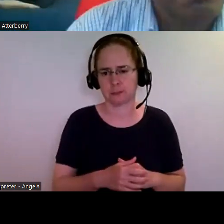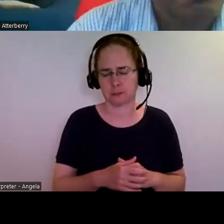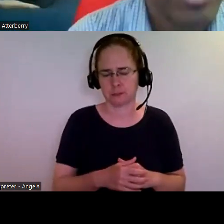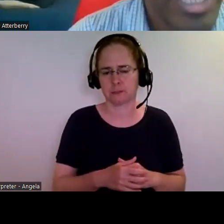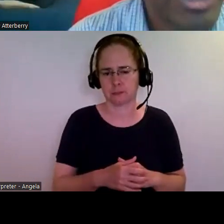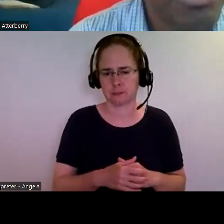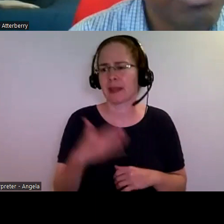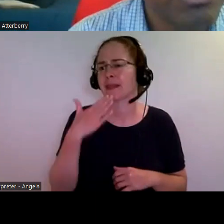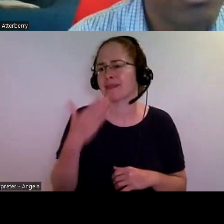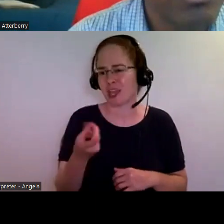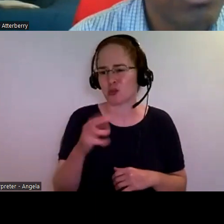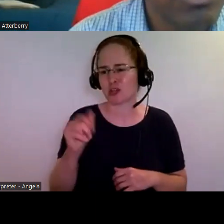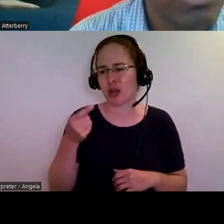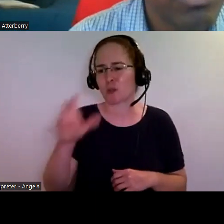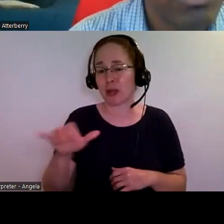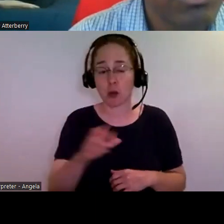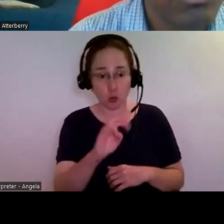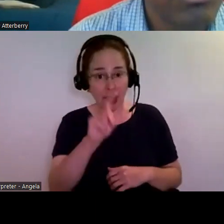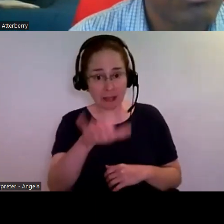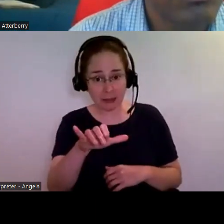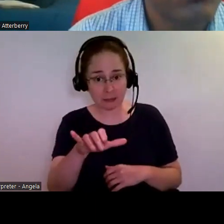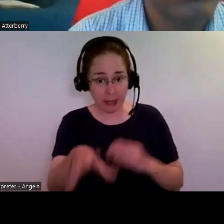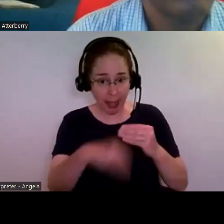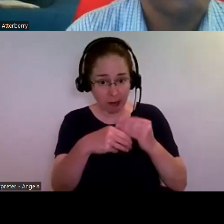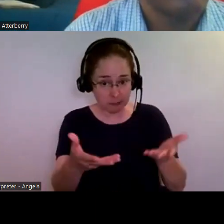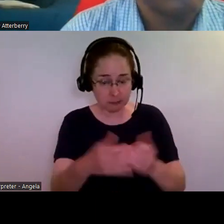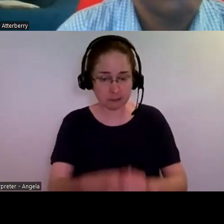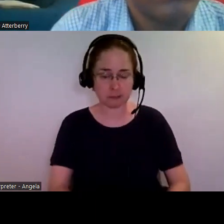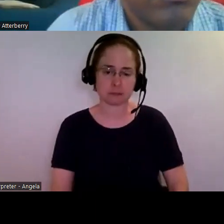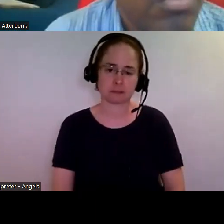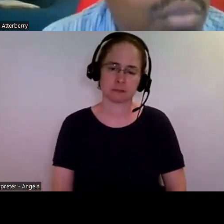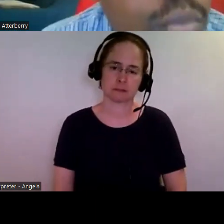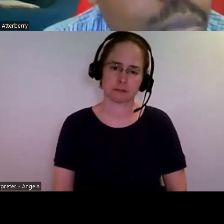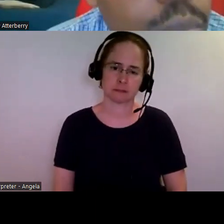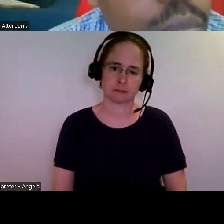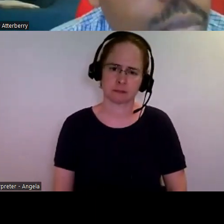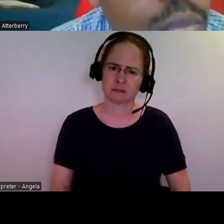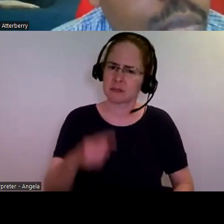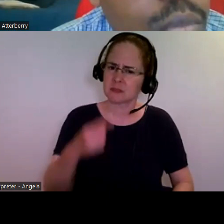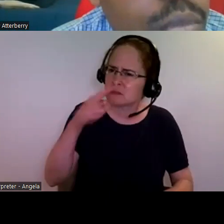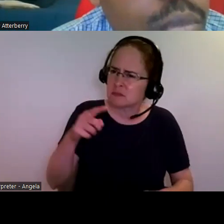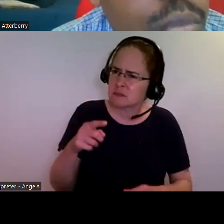(Anjali Forber-Pratt) Thank you, Dr. Atterberry, Riley, anything to add? (Riley Hurt) Could you repeat the first question?